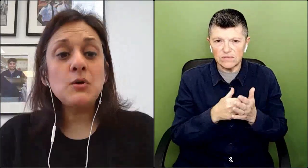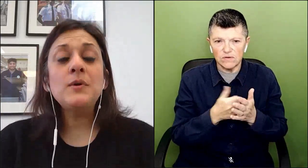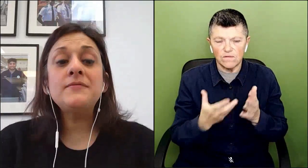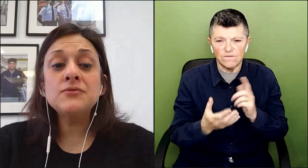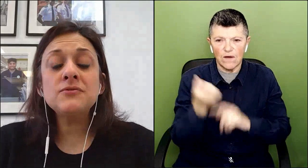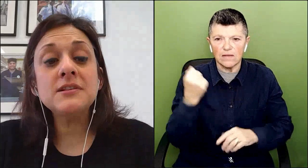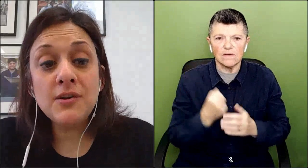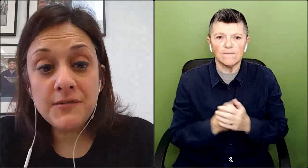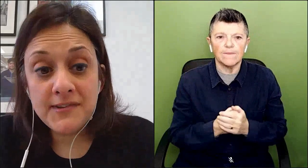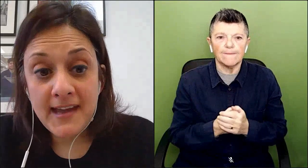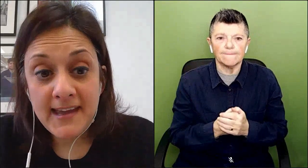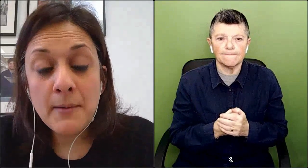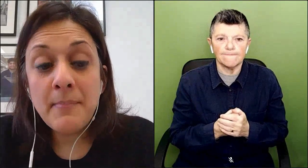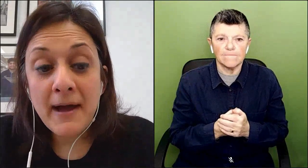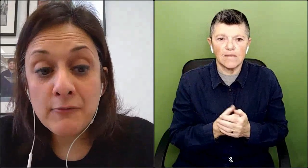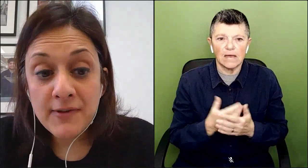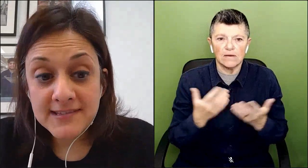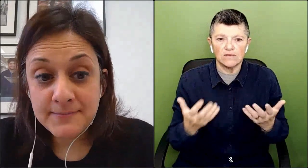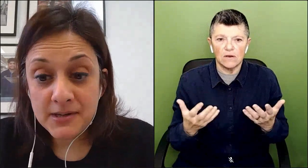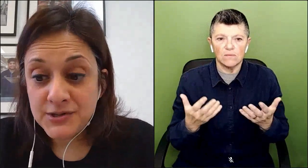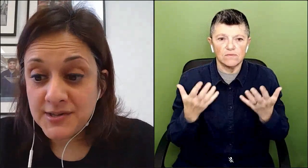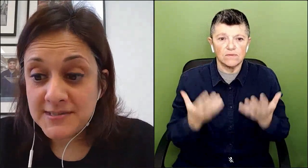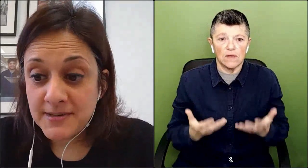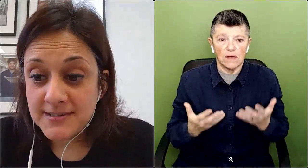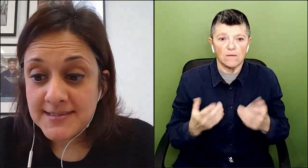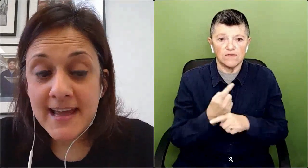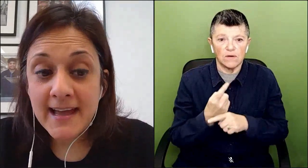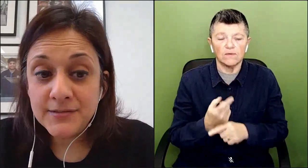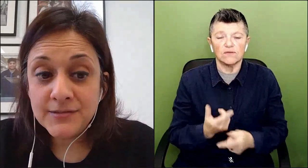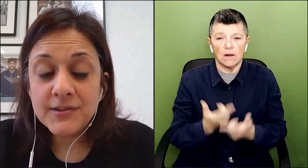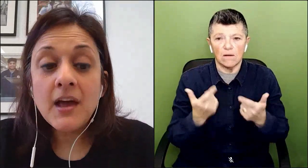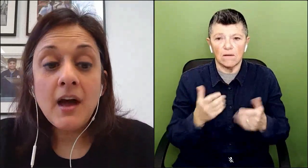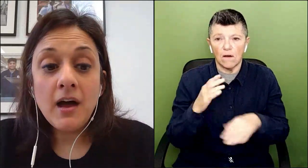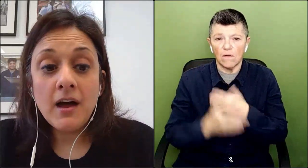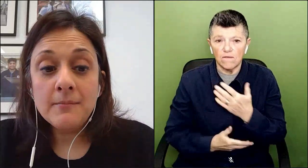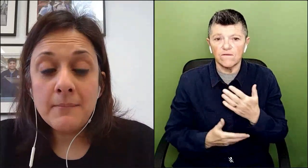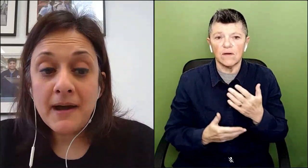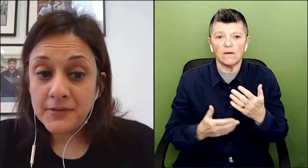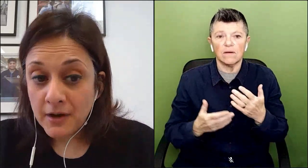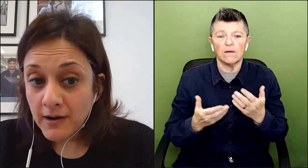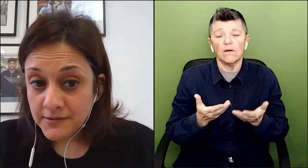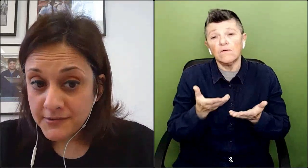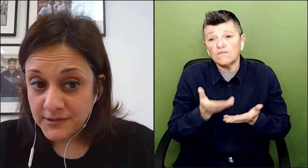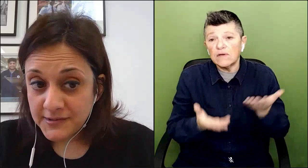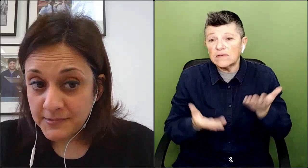So we've talked a lot today about reasonable adjustments and about the kinds of adjustments